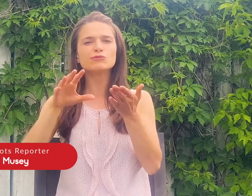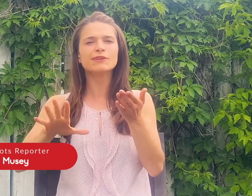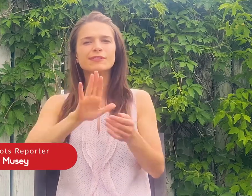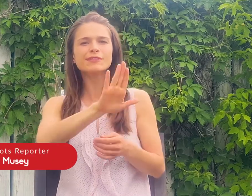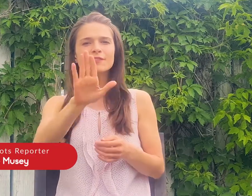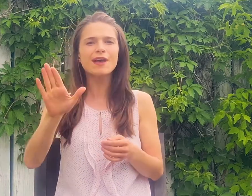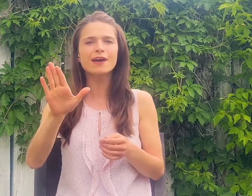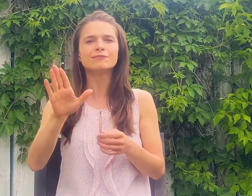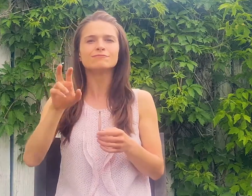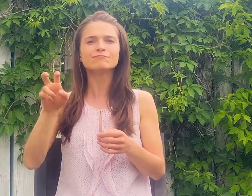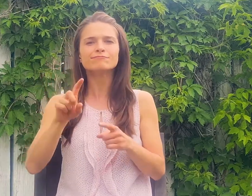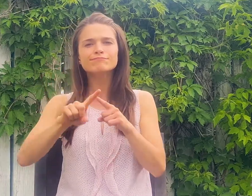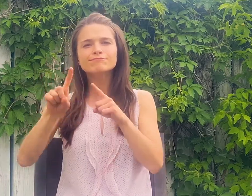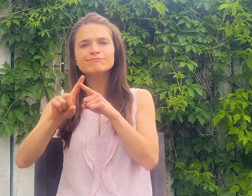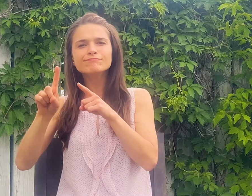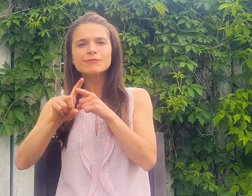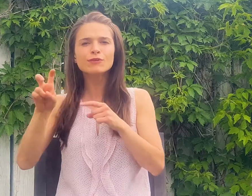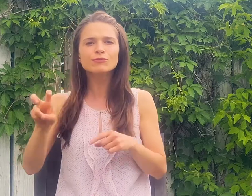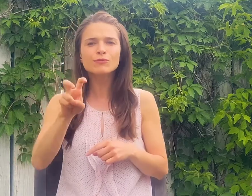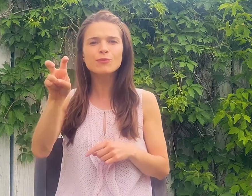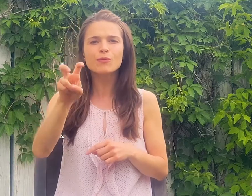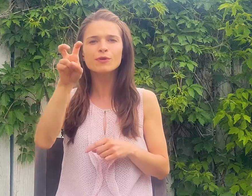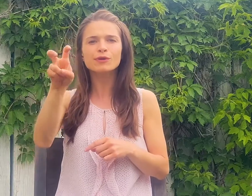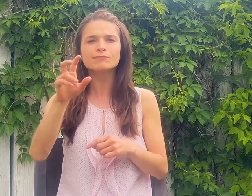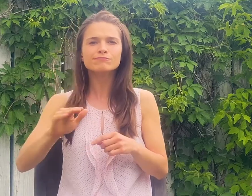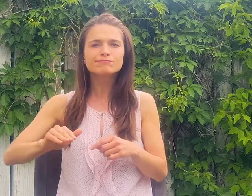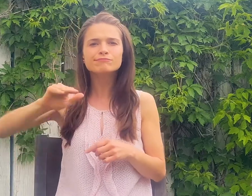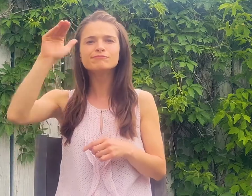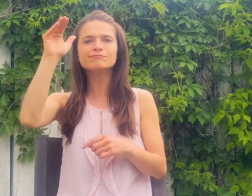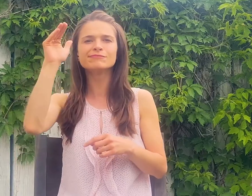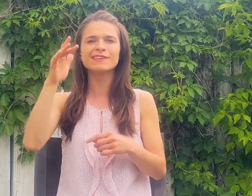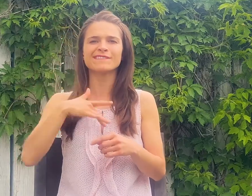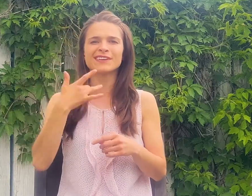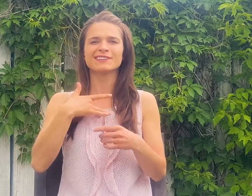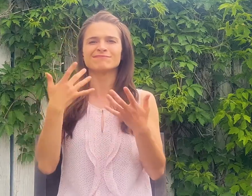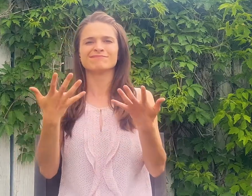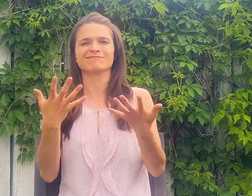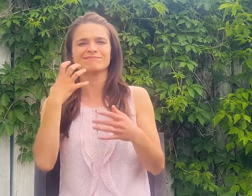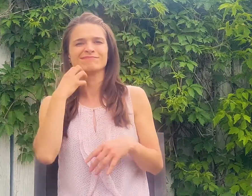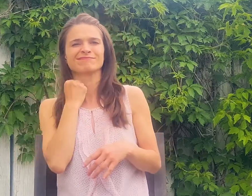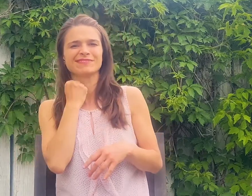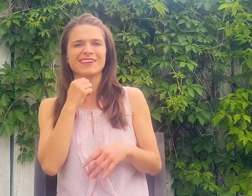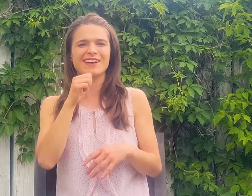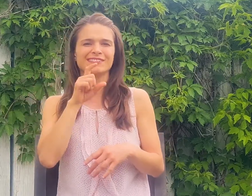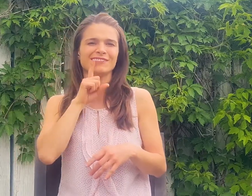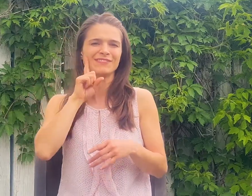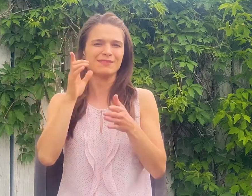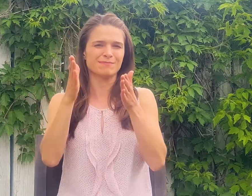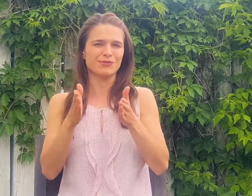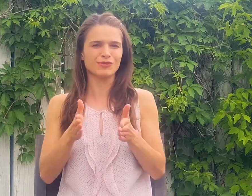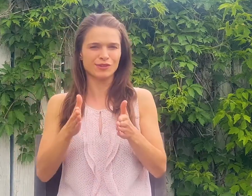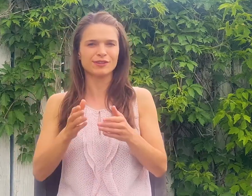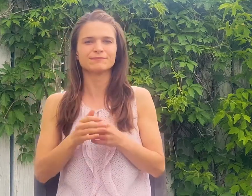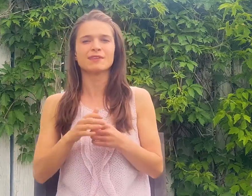the students' journey about growing up, feeling ashamed of their deafness.